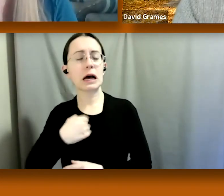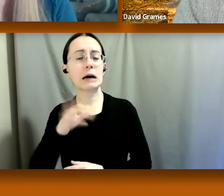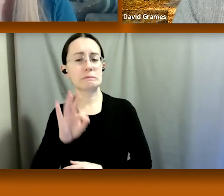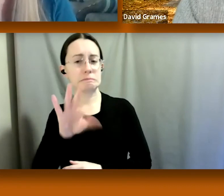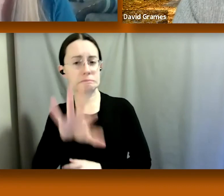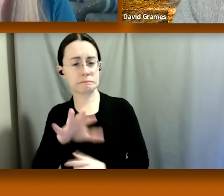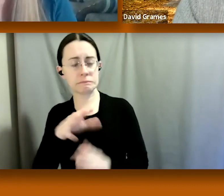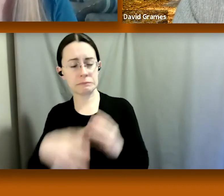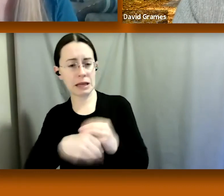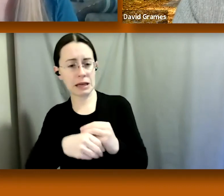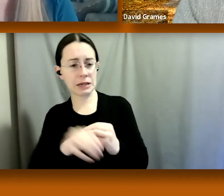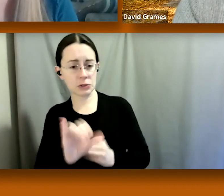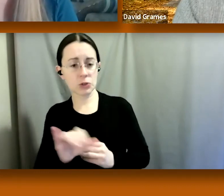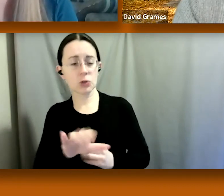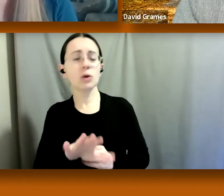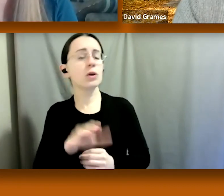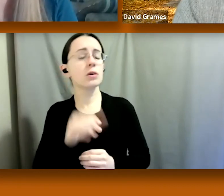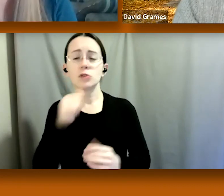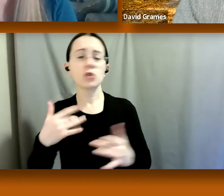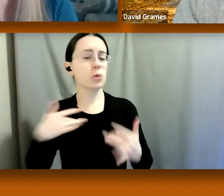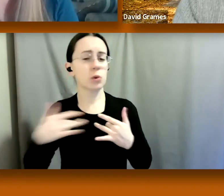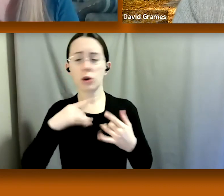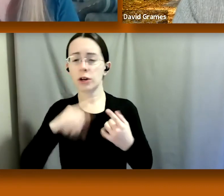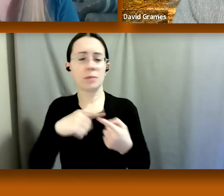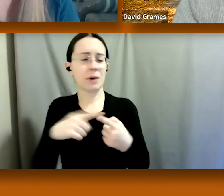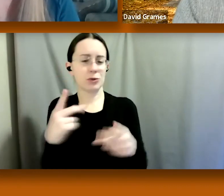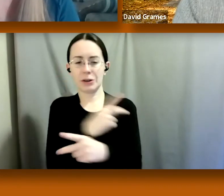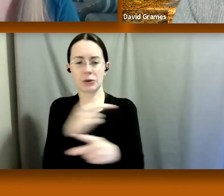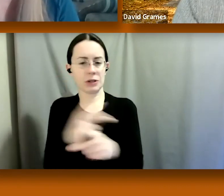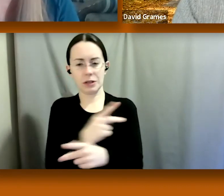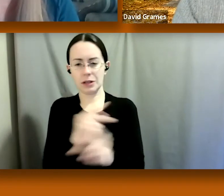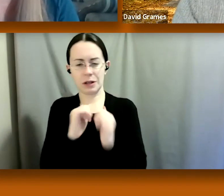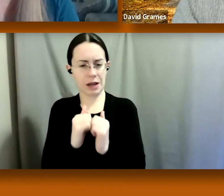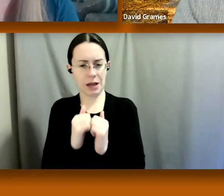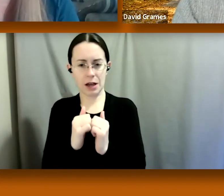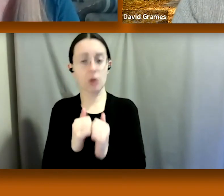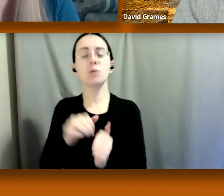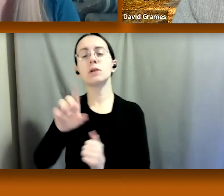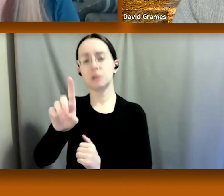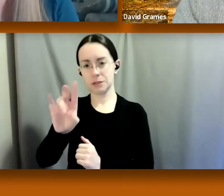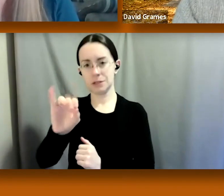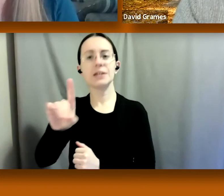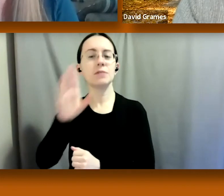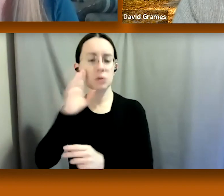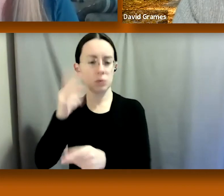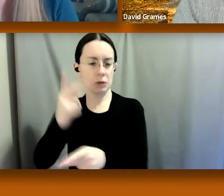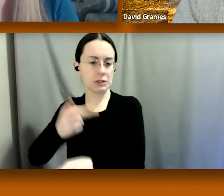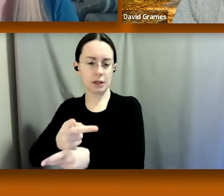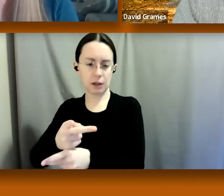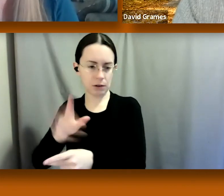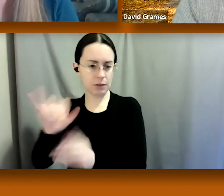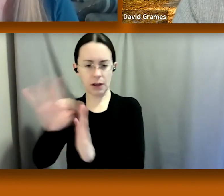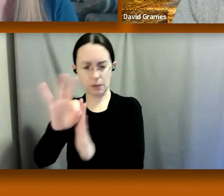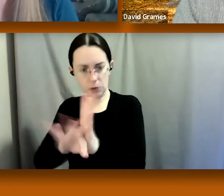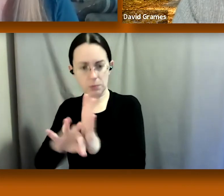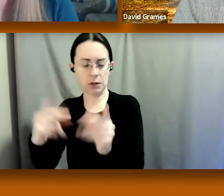don't worry about how to calculate it, because that is something that David will do. Once he knows what RIT people